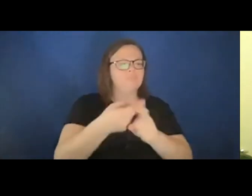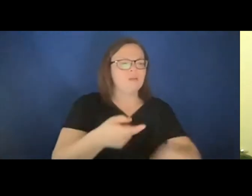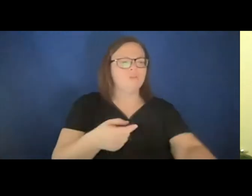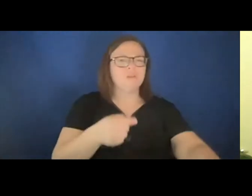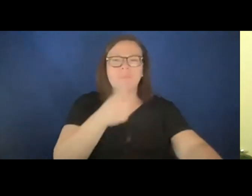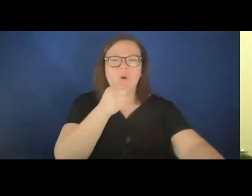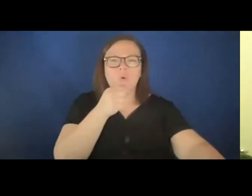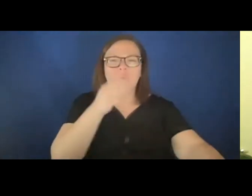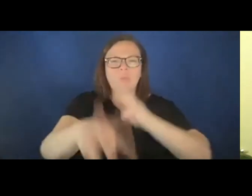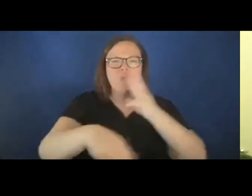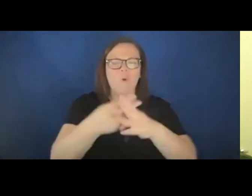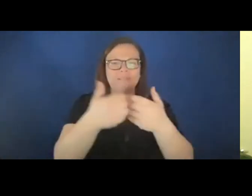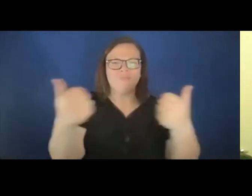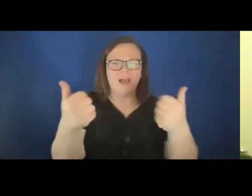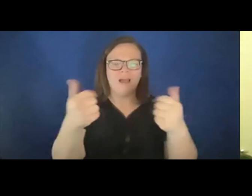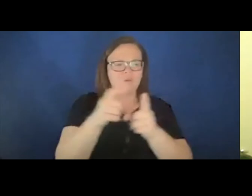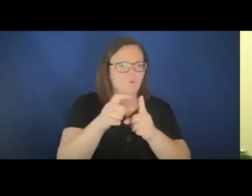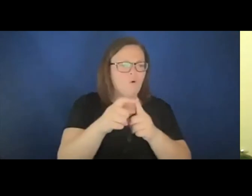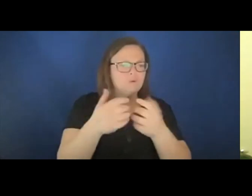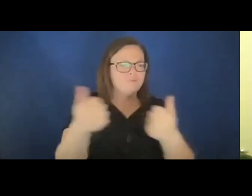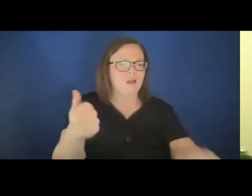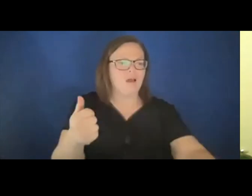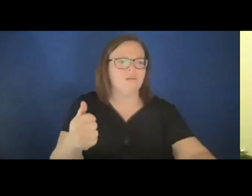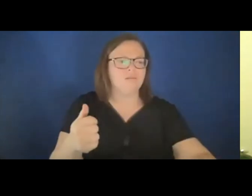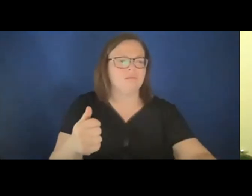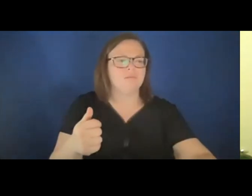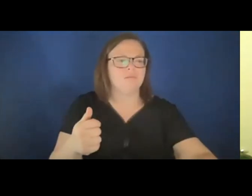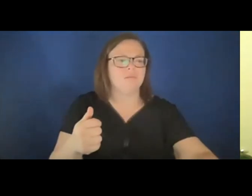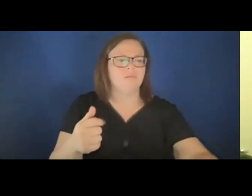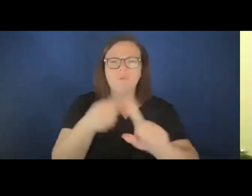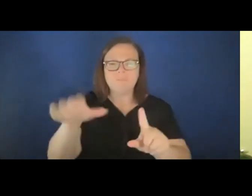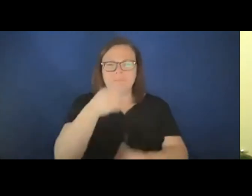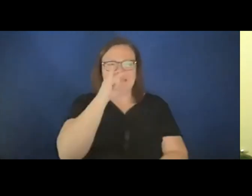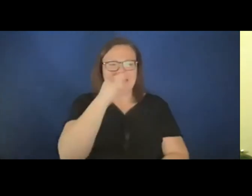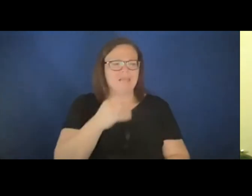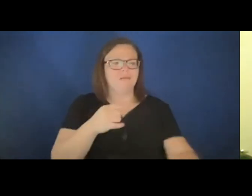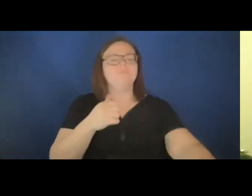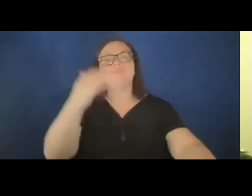the world, the word (mundo y palabra) from any child? I knew how to be dumb